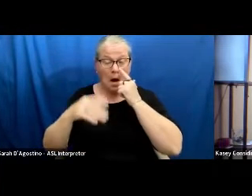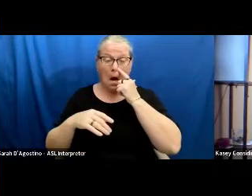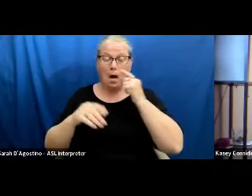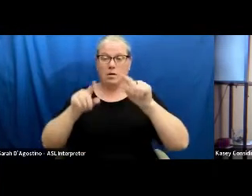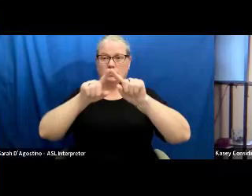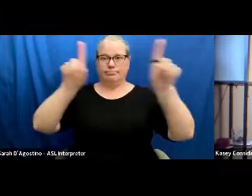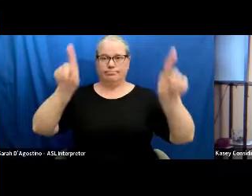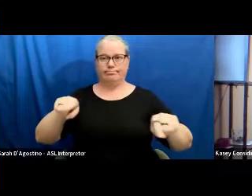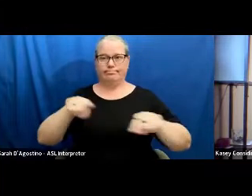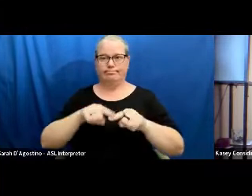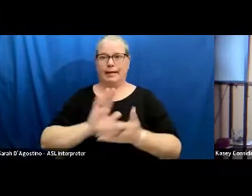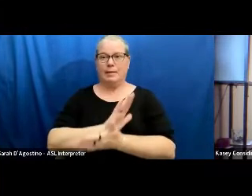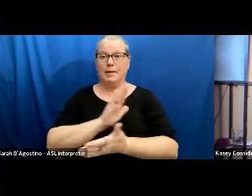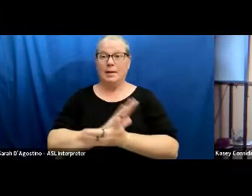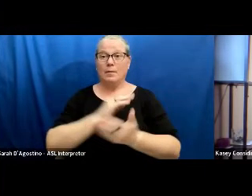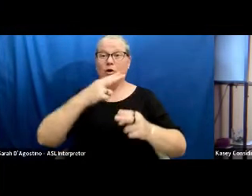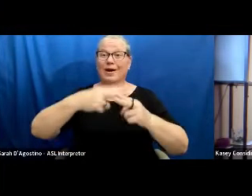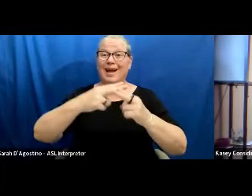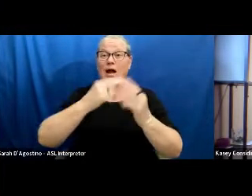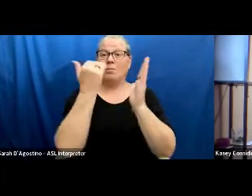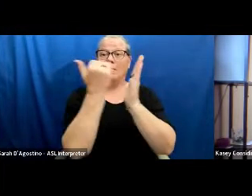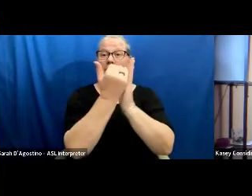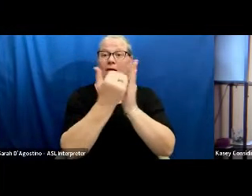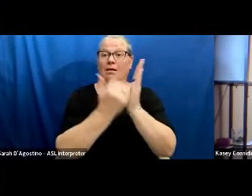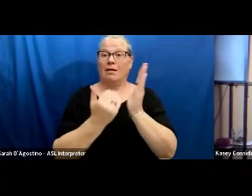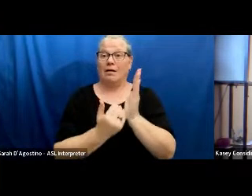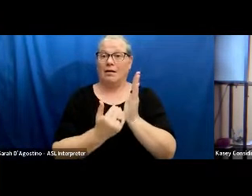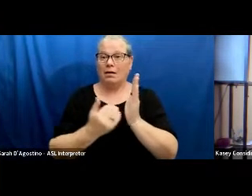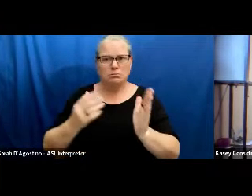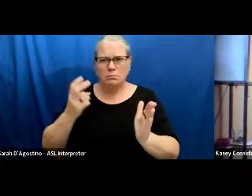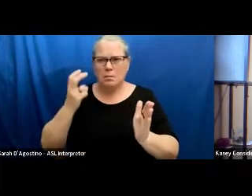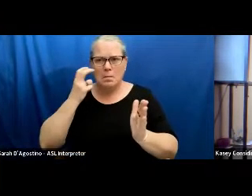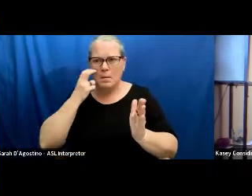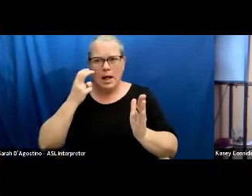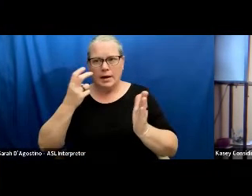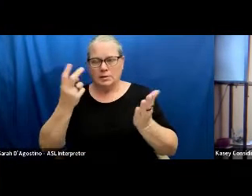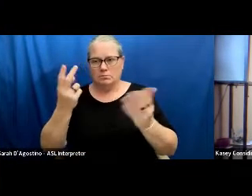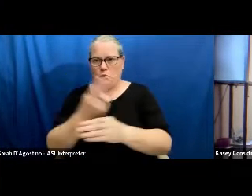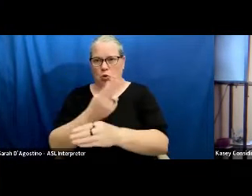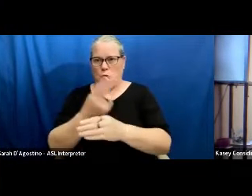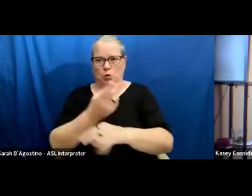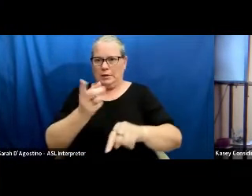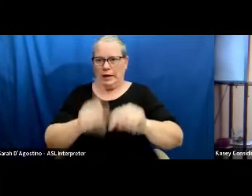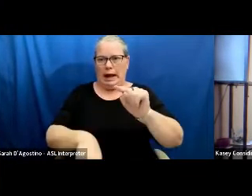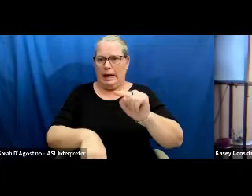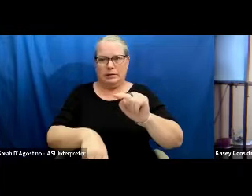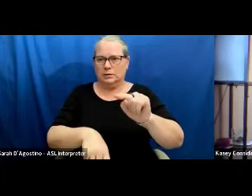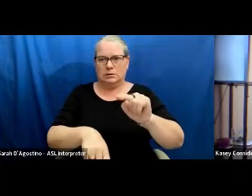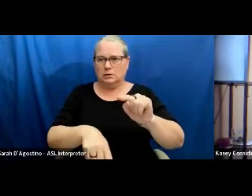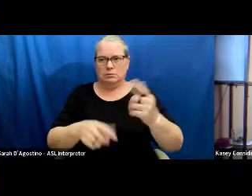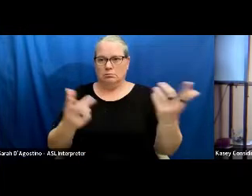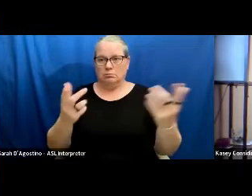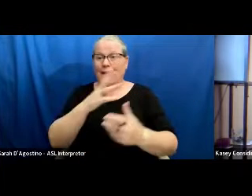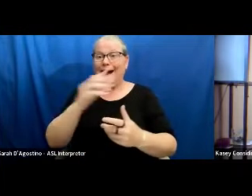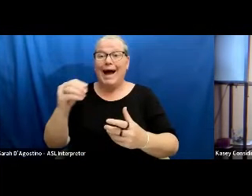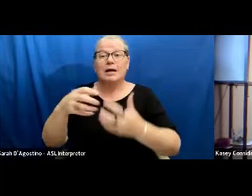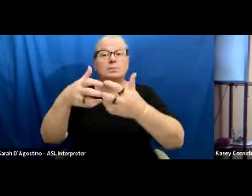inaccessible to them and the voting system the voting machines similarly have been inaccessible